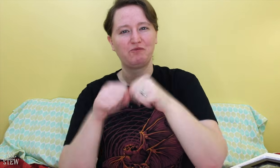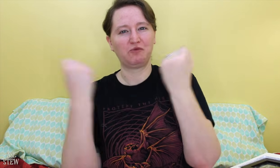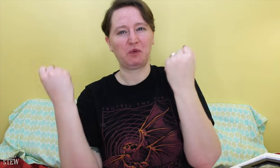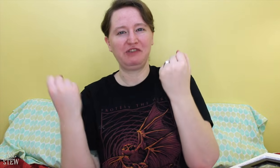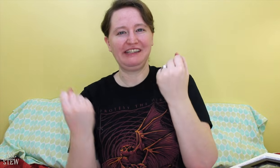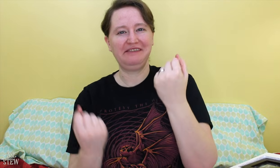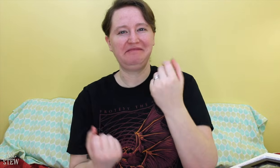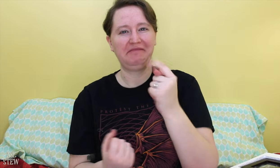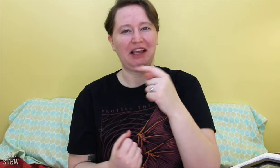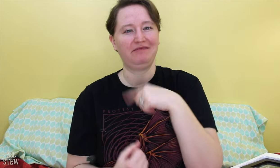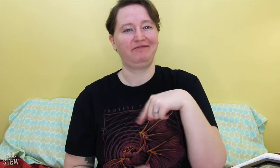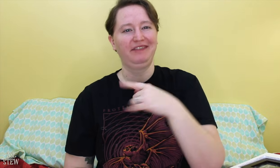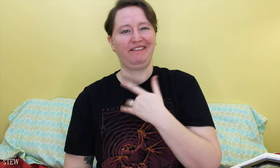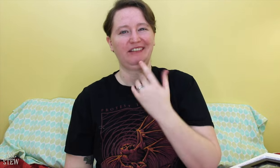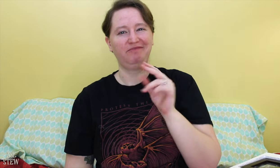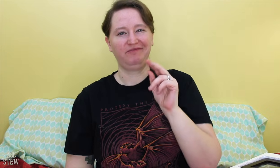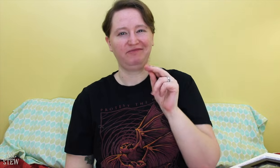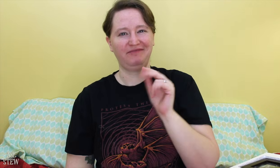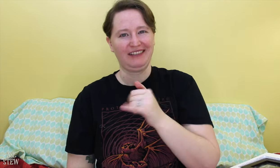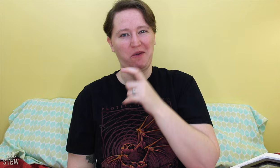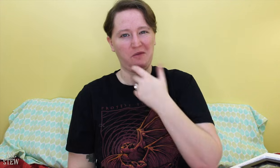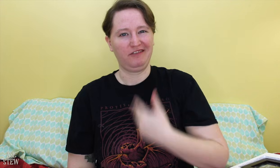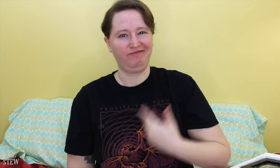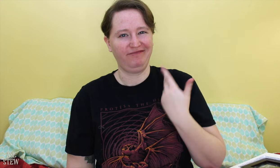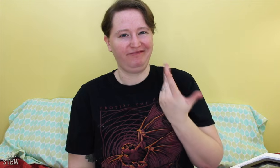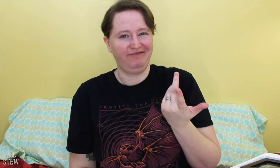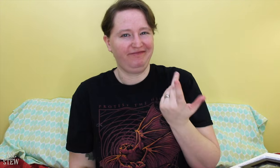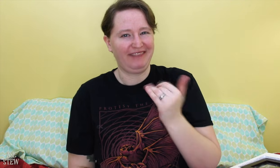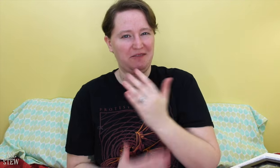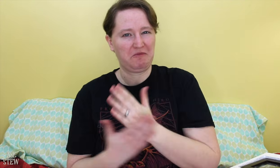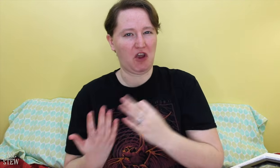something is wrong or you need to be fixed. We don't feel that way.